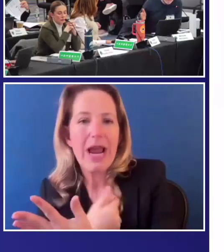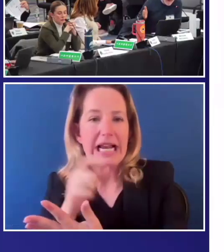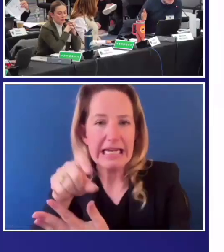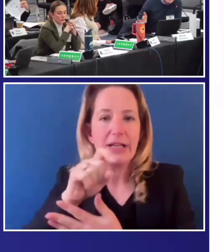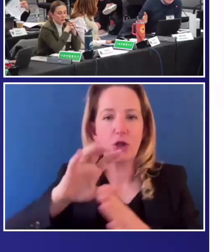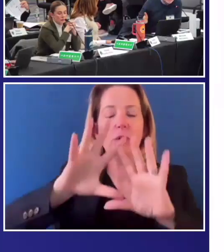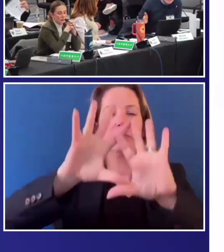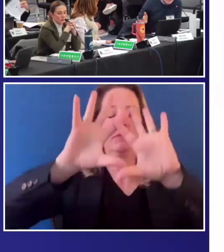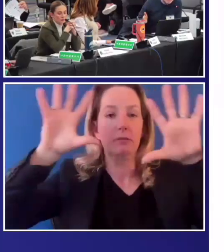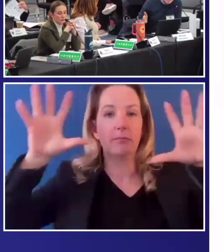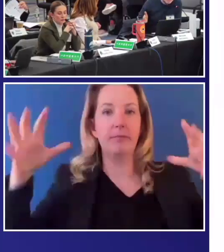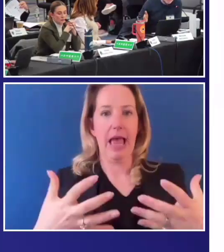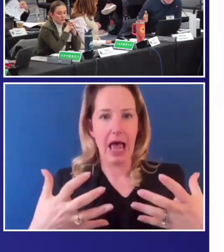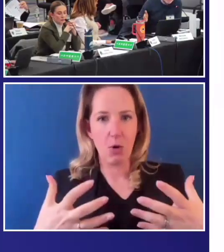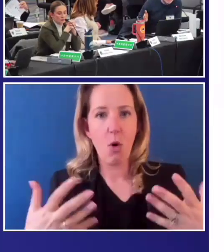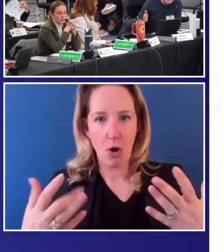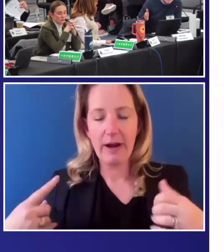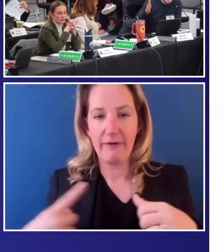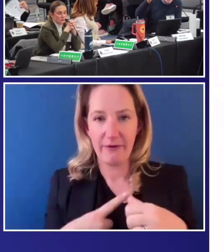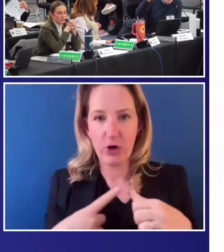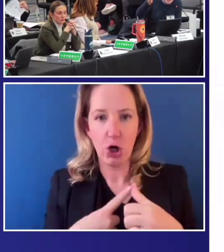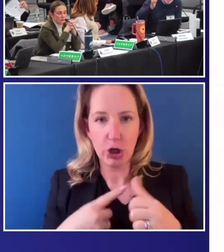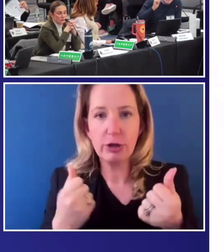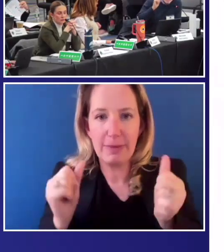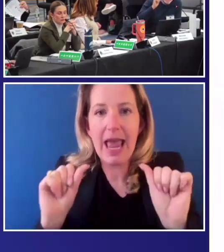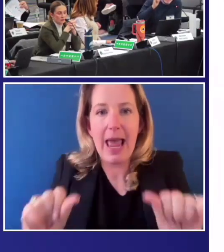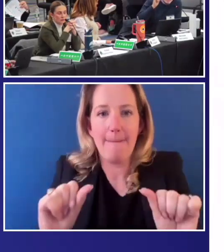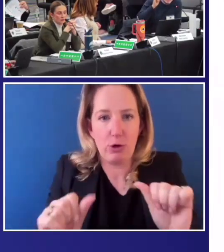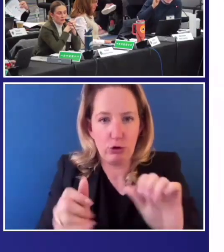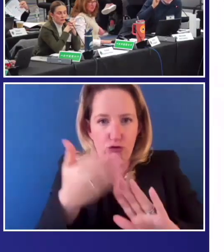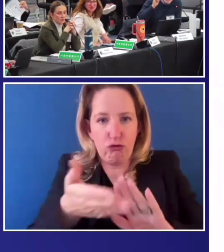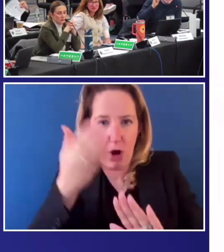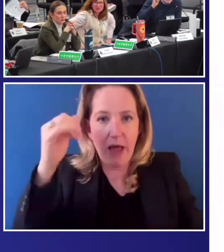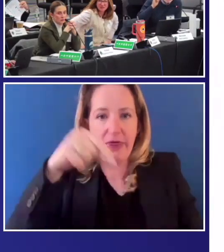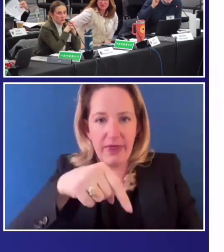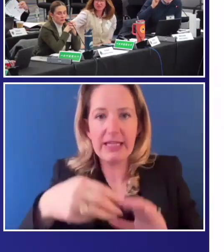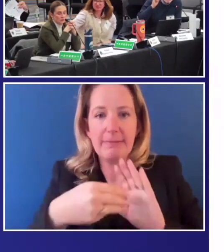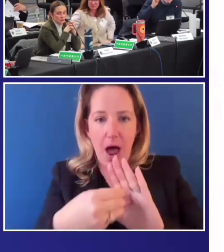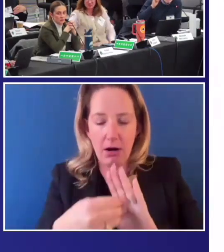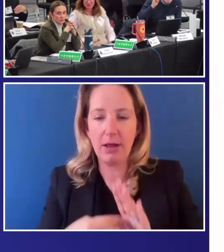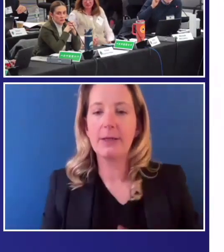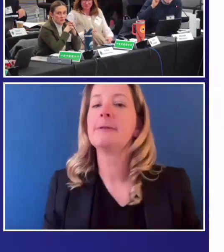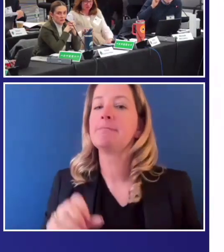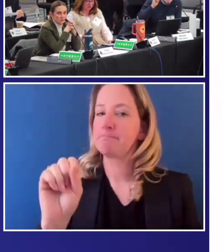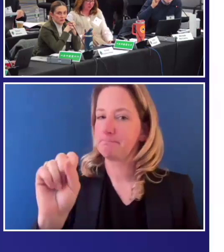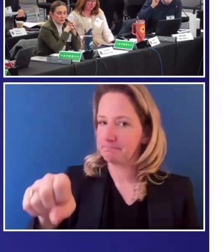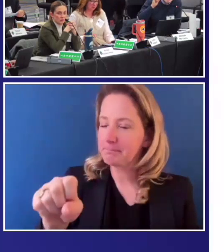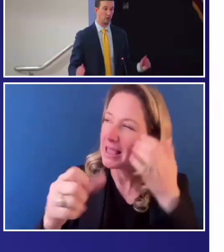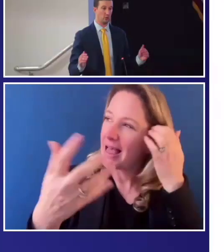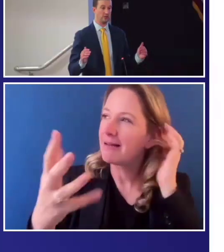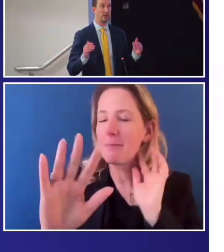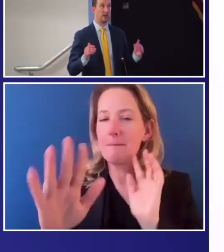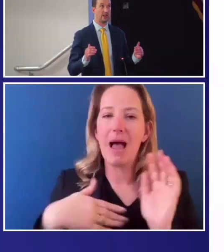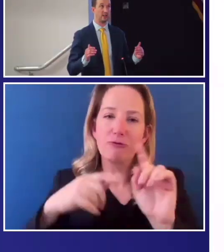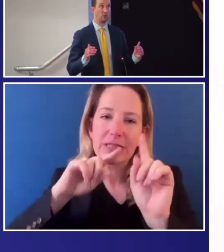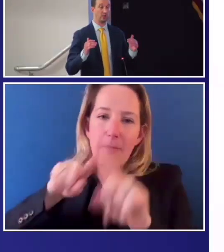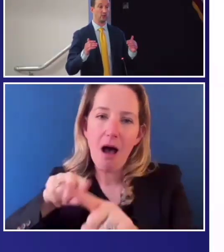actually be able to, to run this aggregation model. The only response I would have to that, though, is we don't -- we do not want to